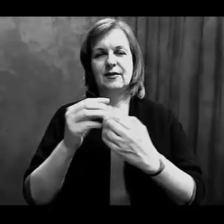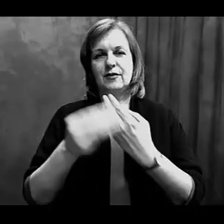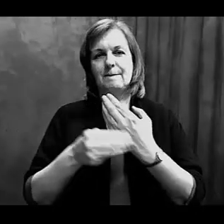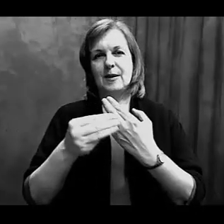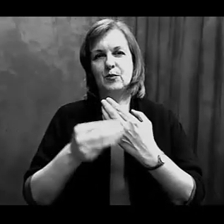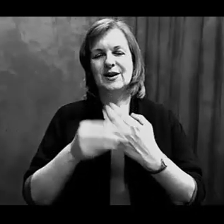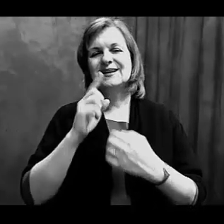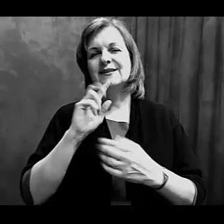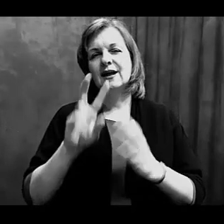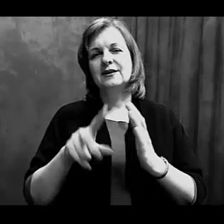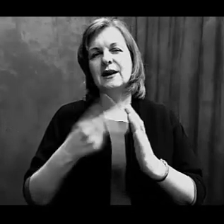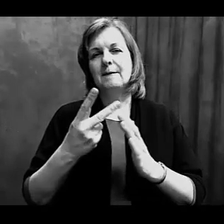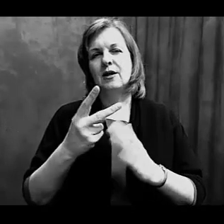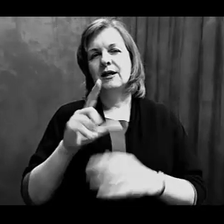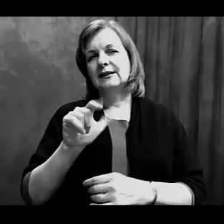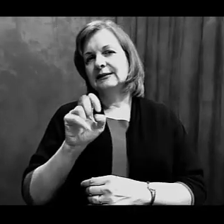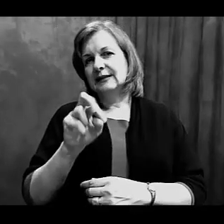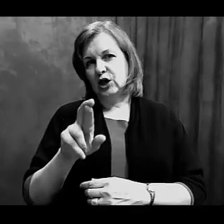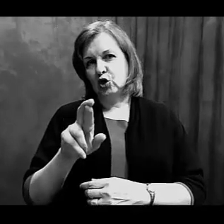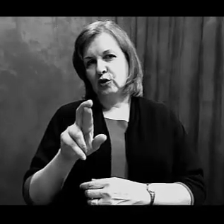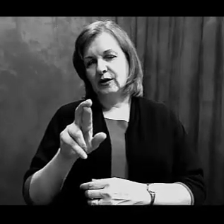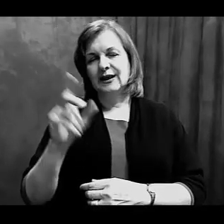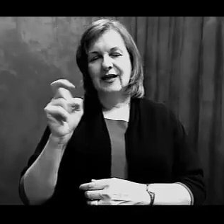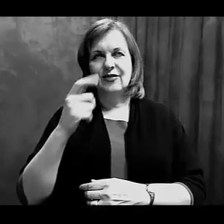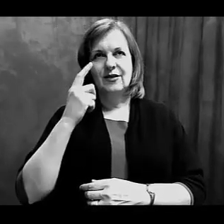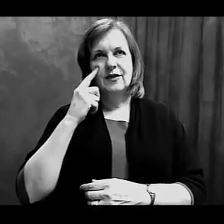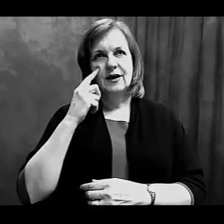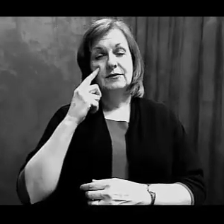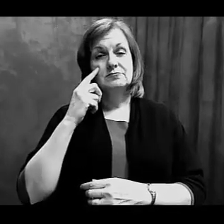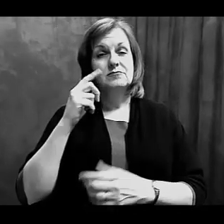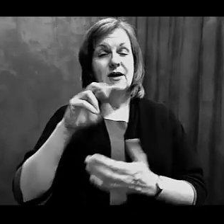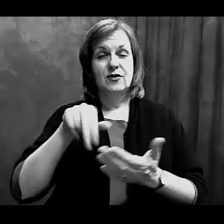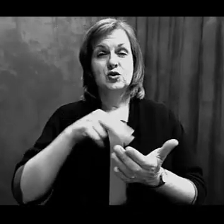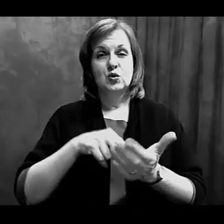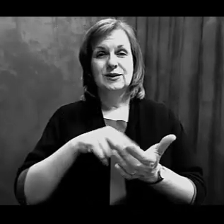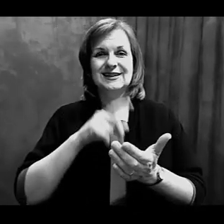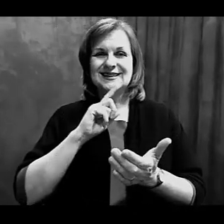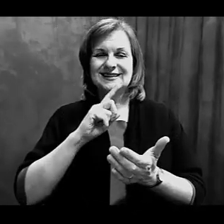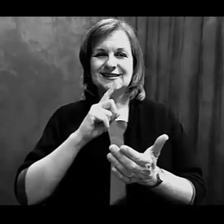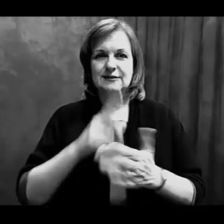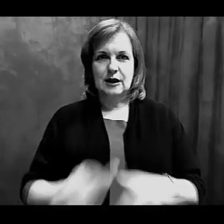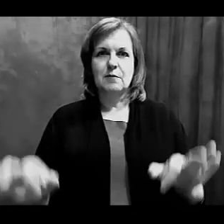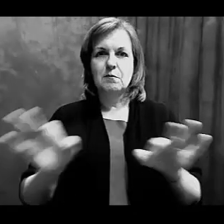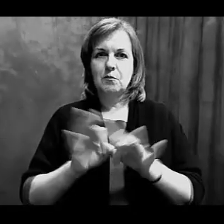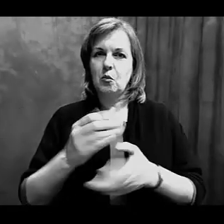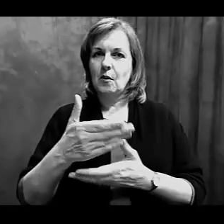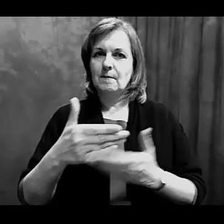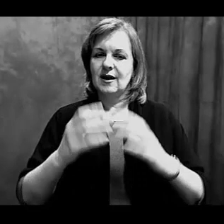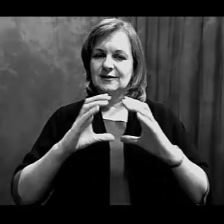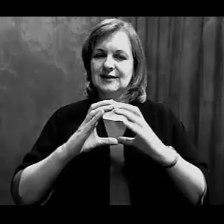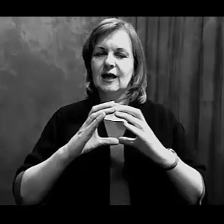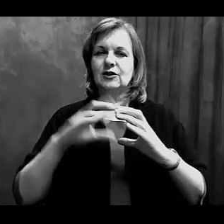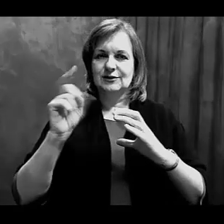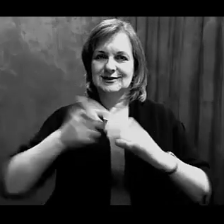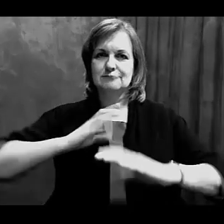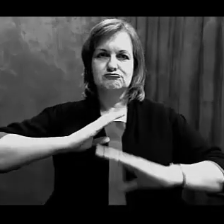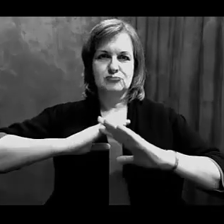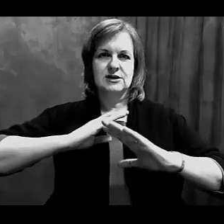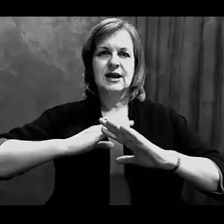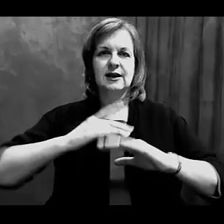in this case it's double layered you have to think about the nucleus is being a part of the cell that has to be very very well protected